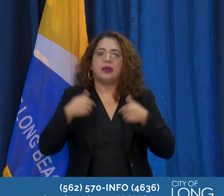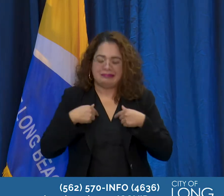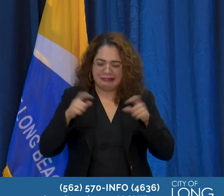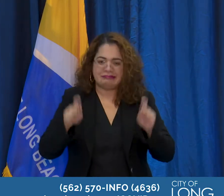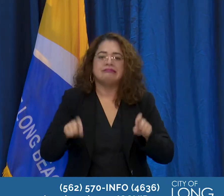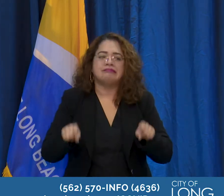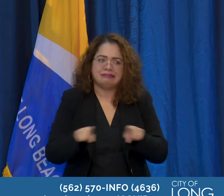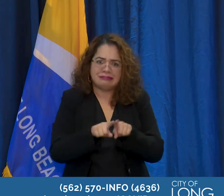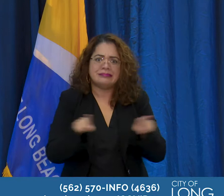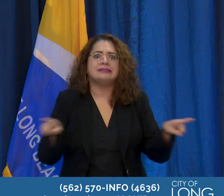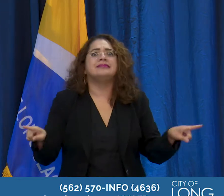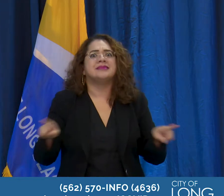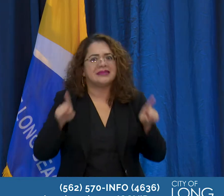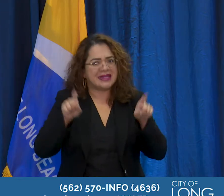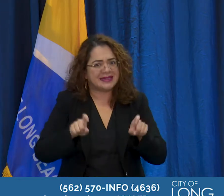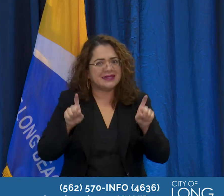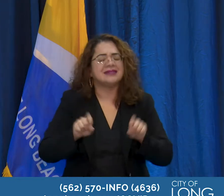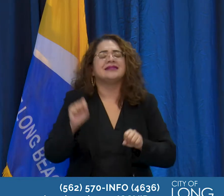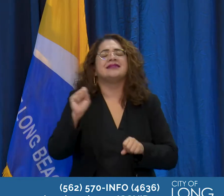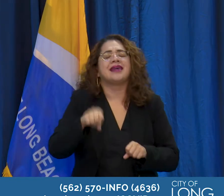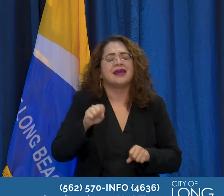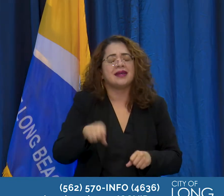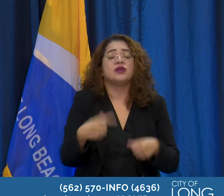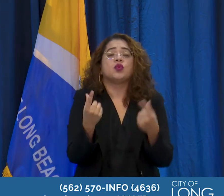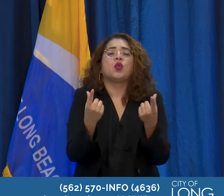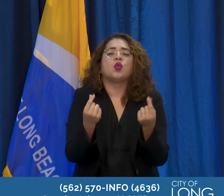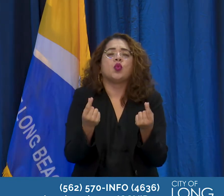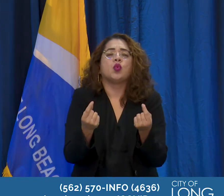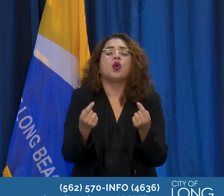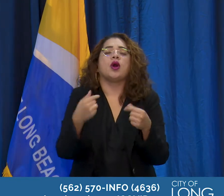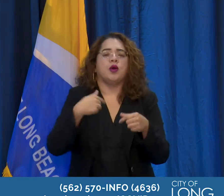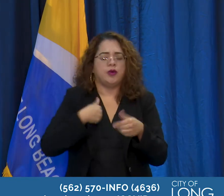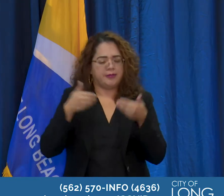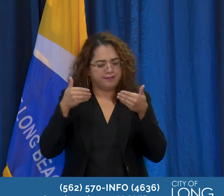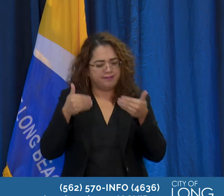So we've opened up these testing mobile clinics that go into neighborhoods specifically focused